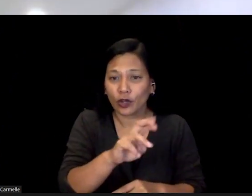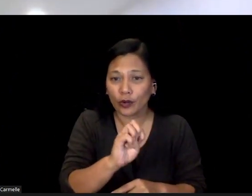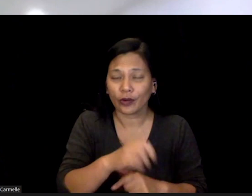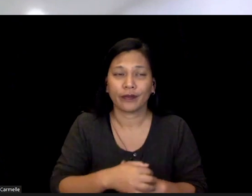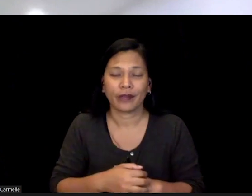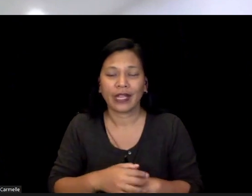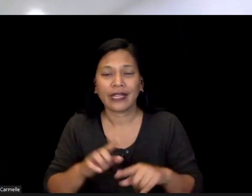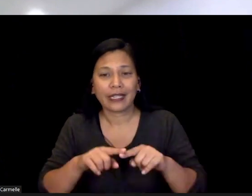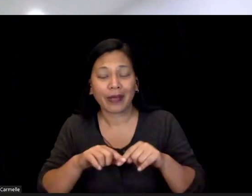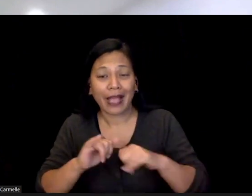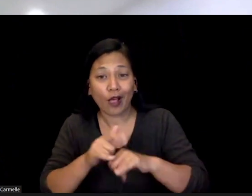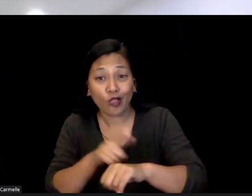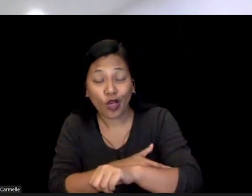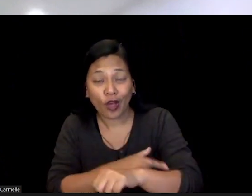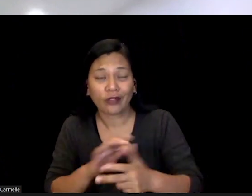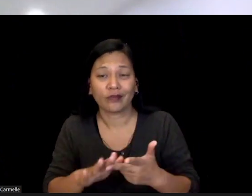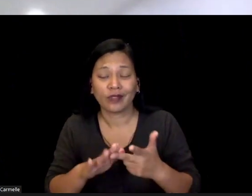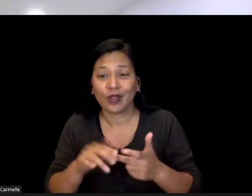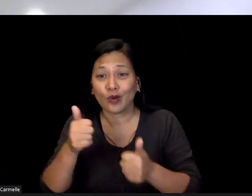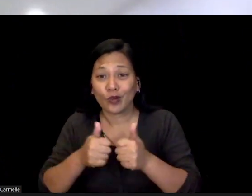the length of the project, if it's a series or a one-off.